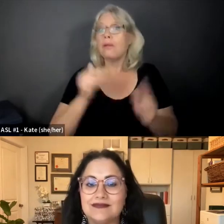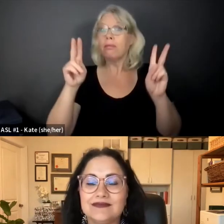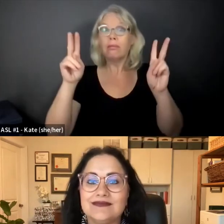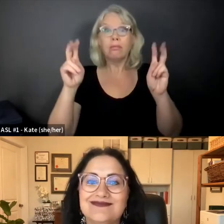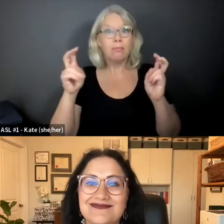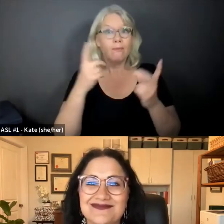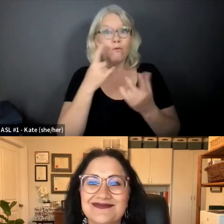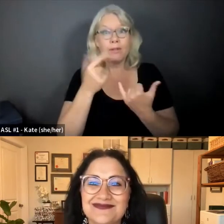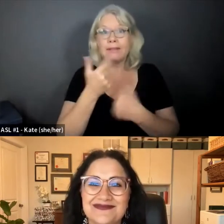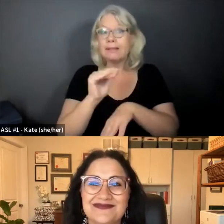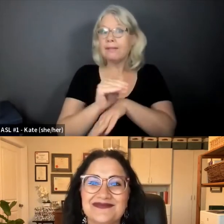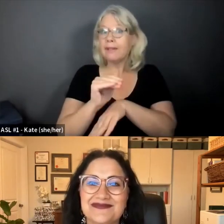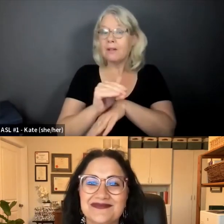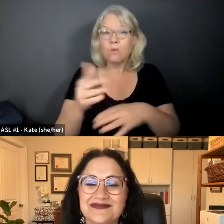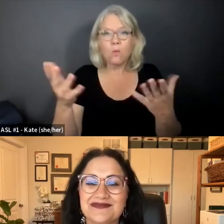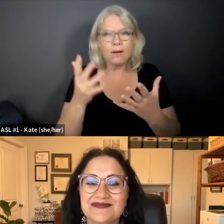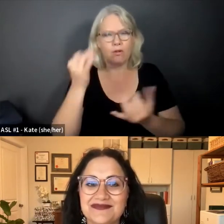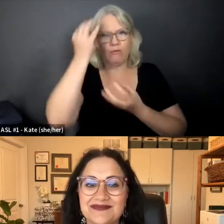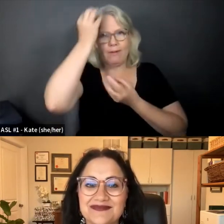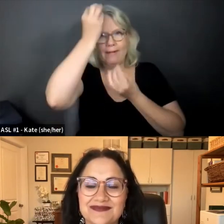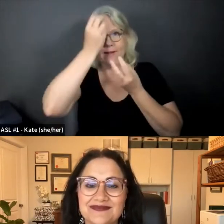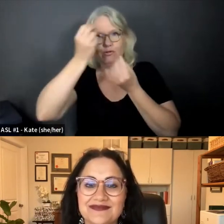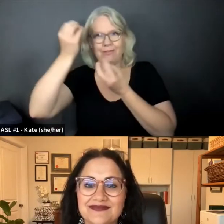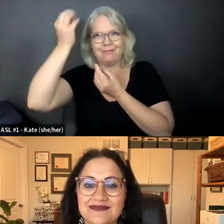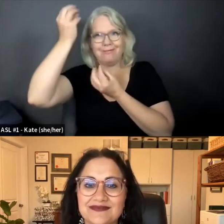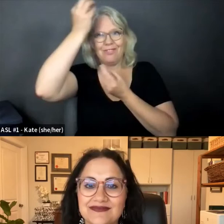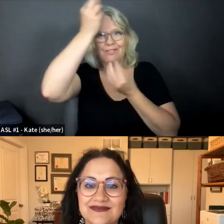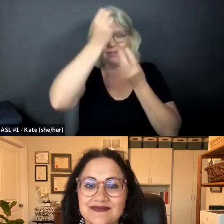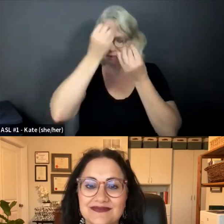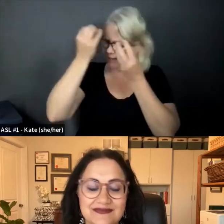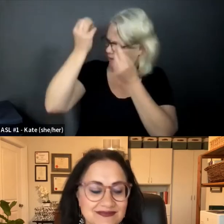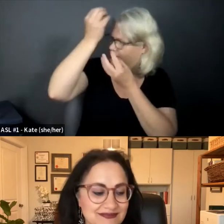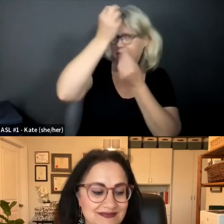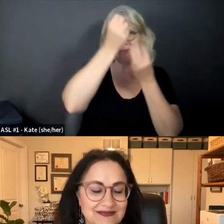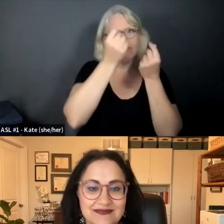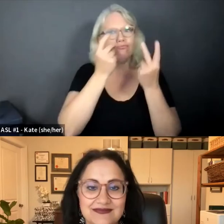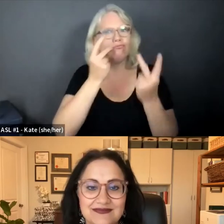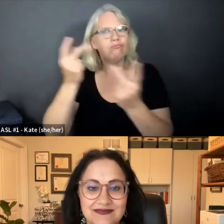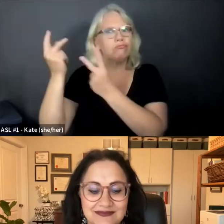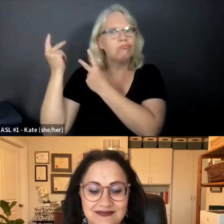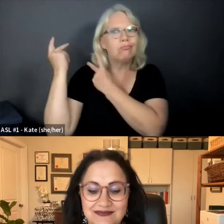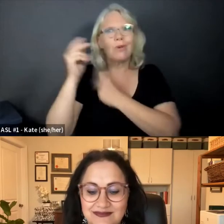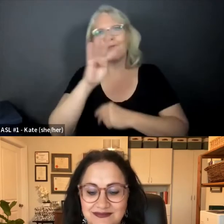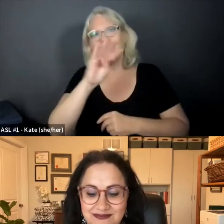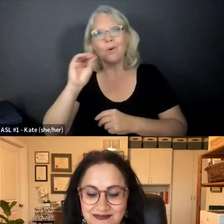IT'S TITLED "REFLECTING ON 40 YEARS OF DISABILITY IN THE HUMAN RIGHT CODE."